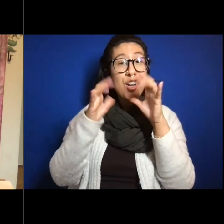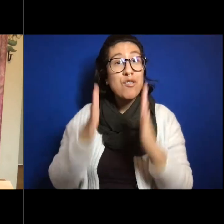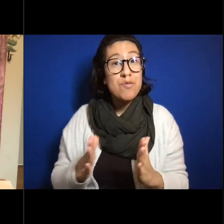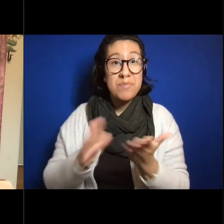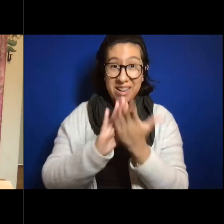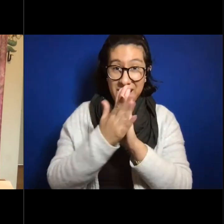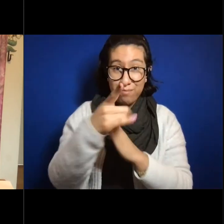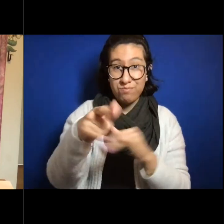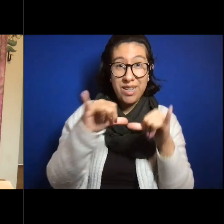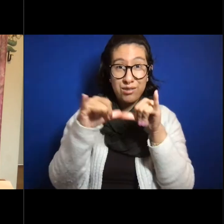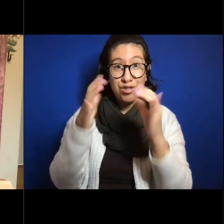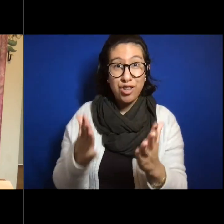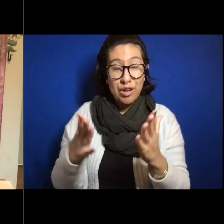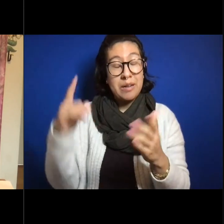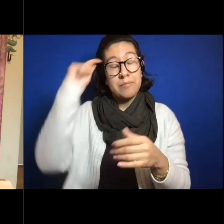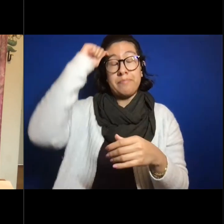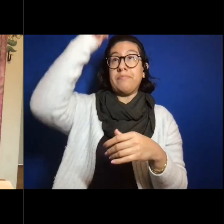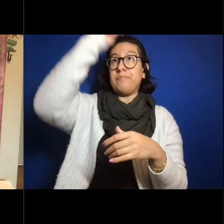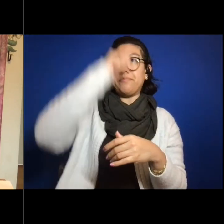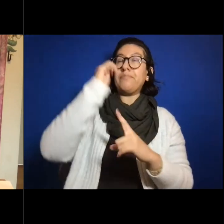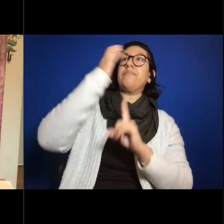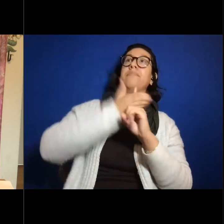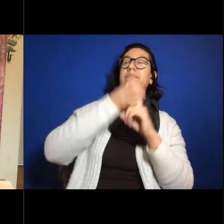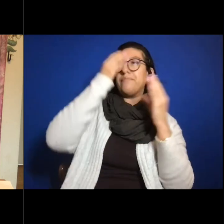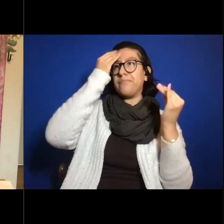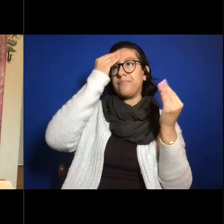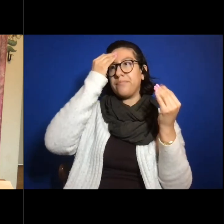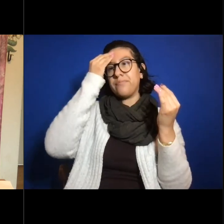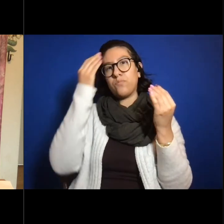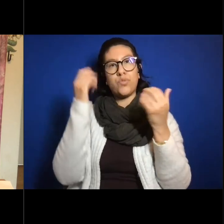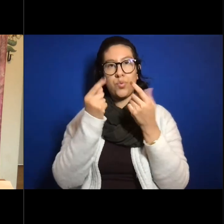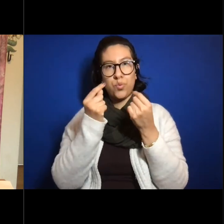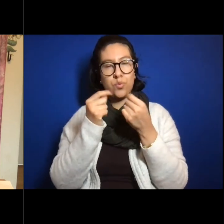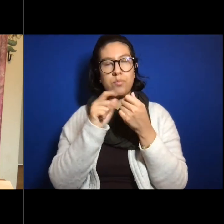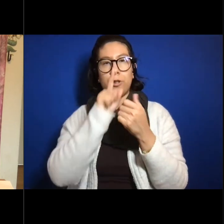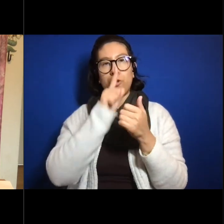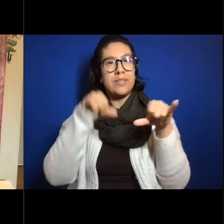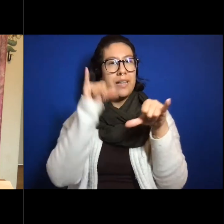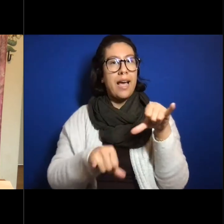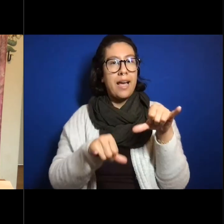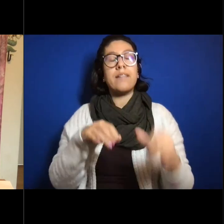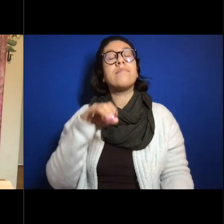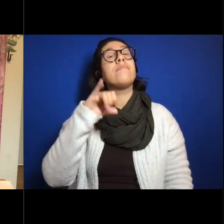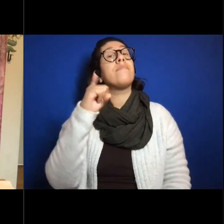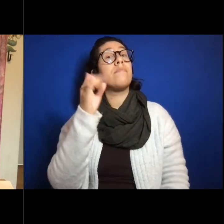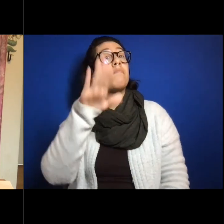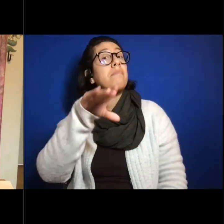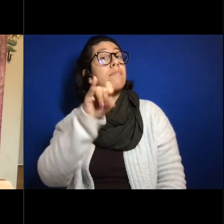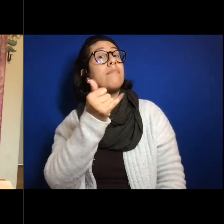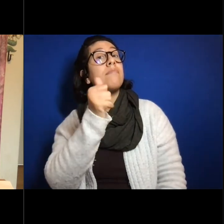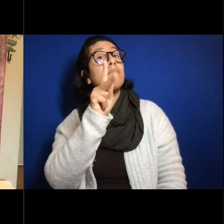So what can we do to that roof to make it stand? So Jackie suggests maybe you could put rocks on top of it.